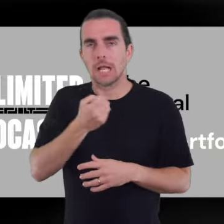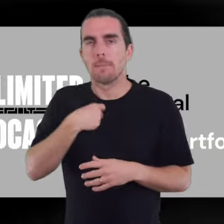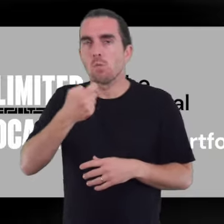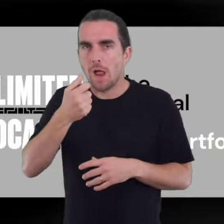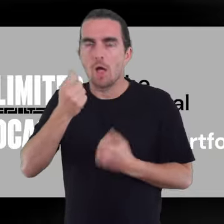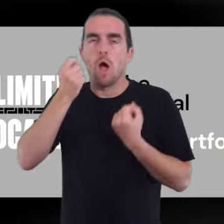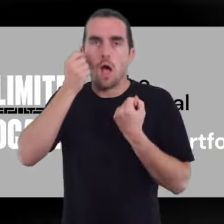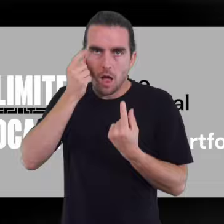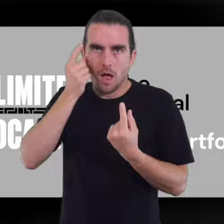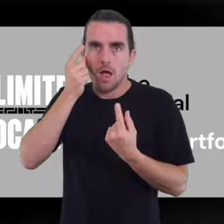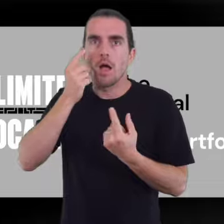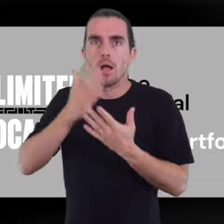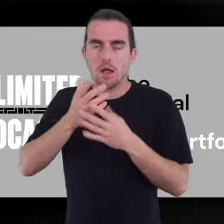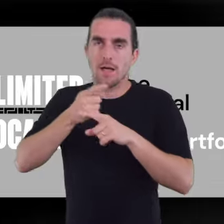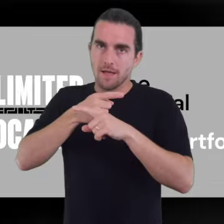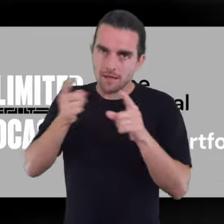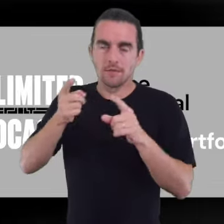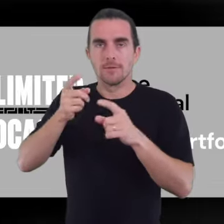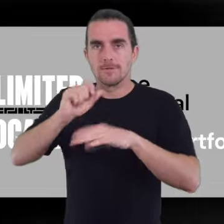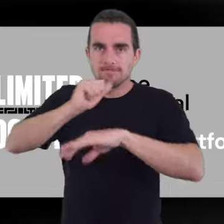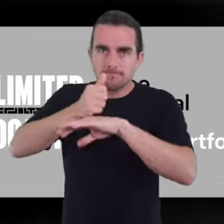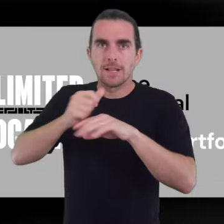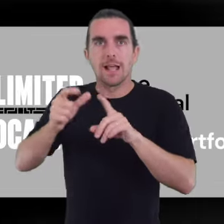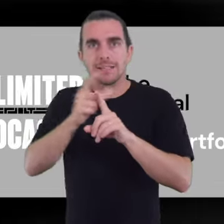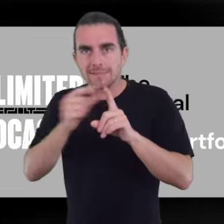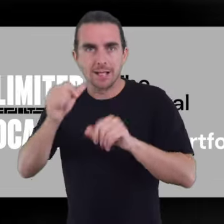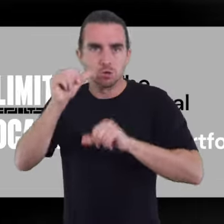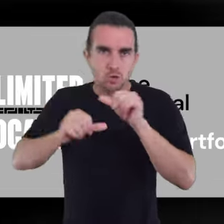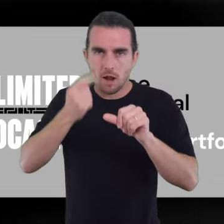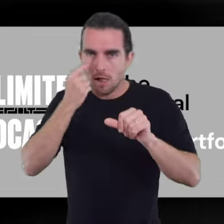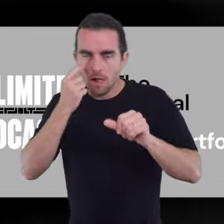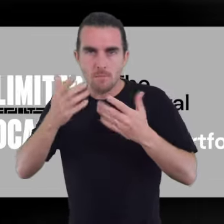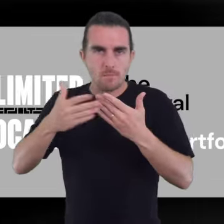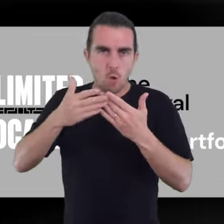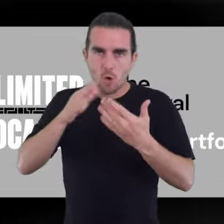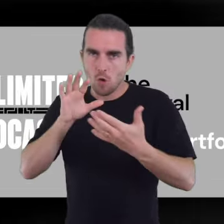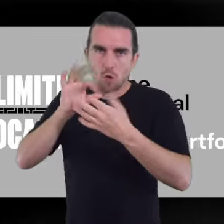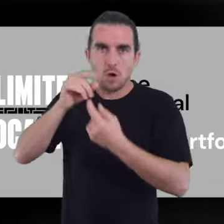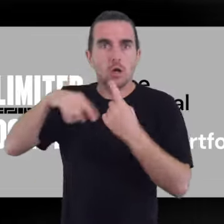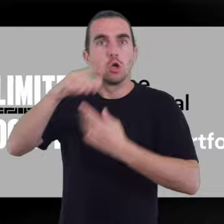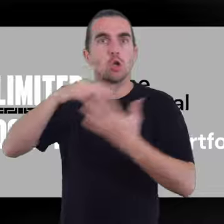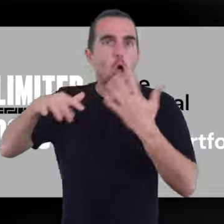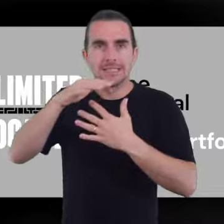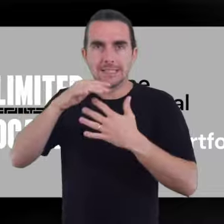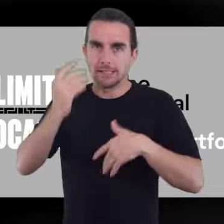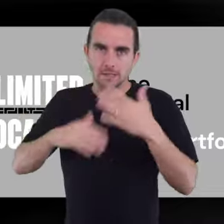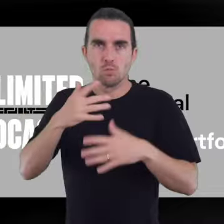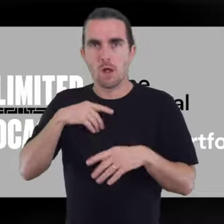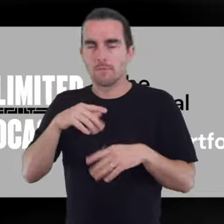and it was playing with how these digital tools can help me engage a lot more in society, and start to feel a bit more confident